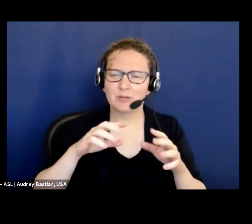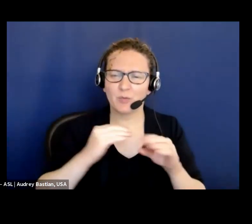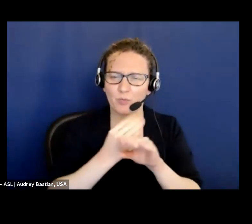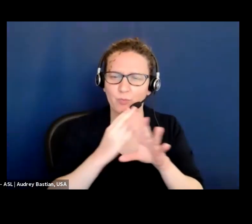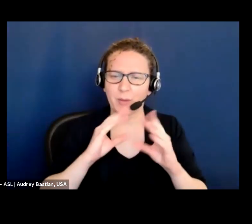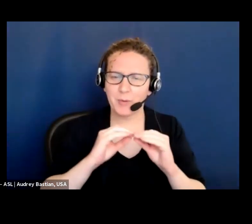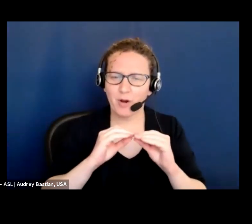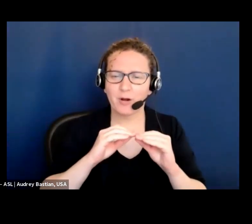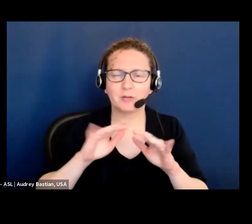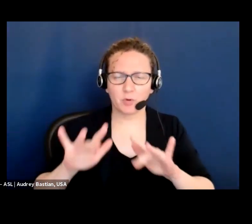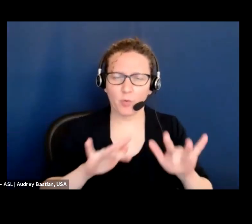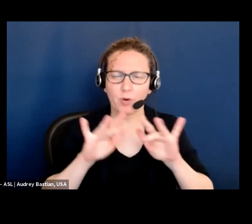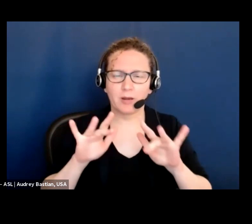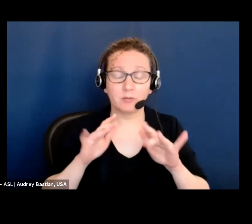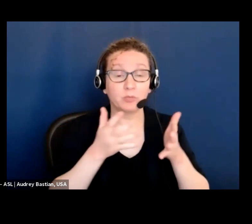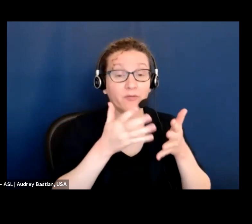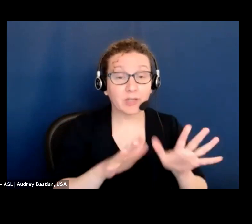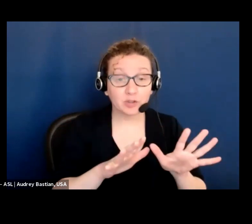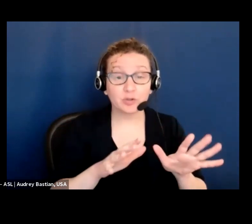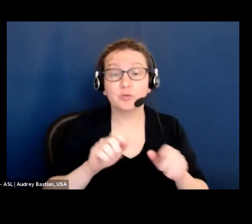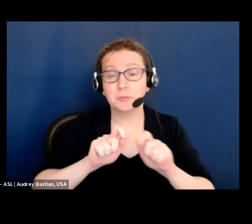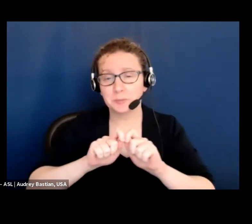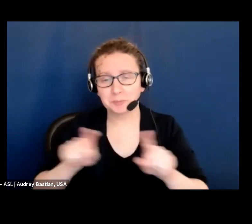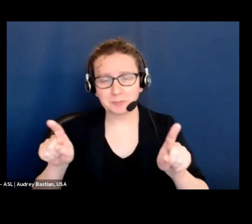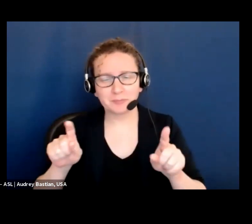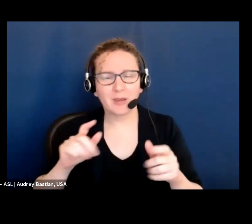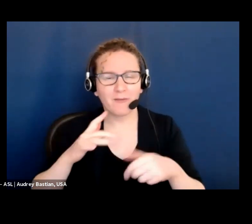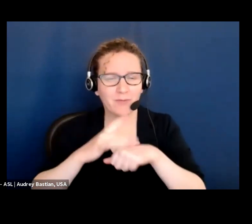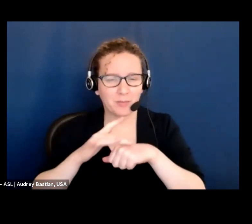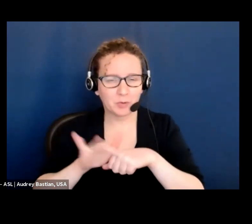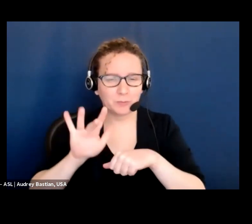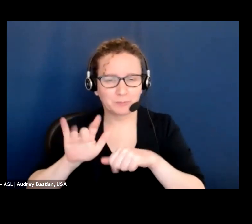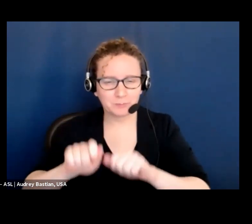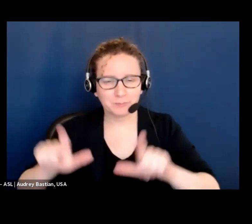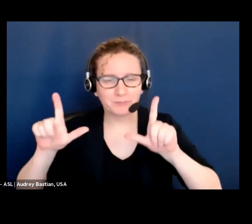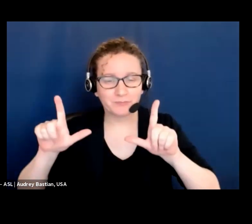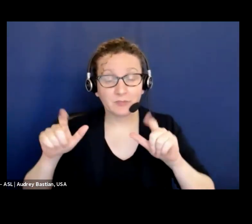after. And I'm going to ask you to just chat in the box where you're joining us from today.